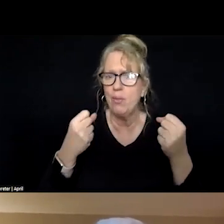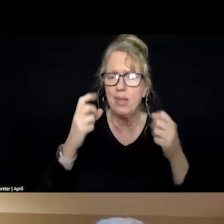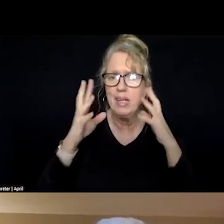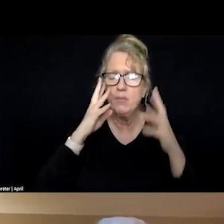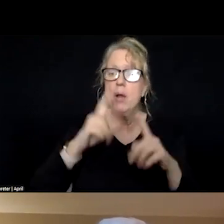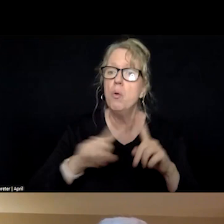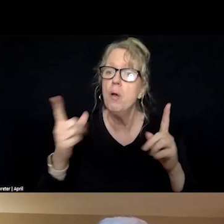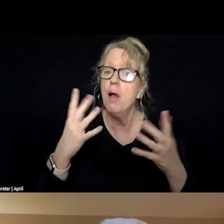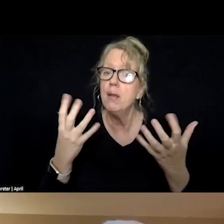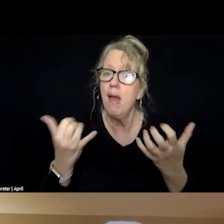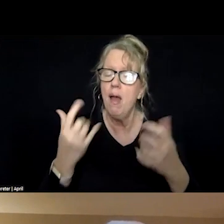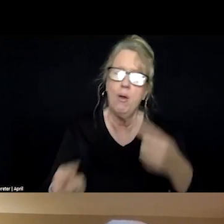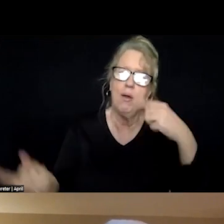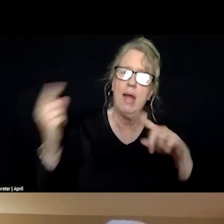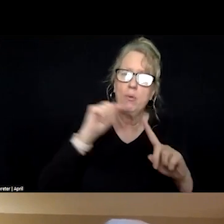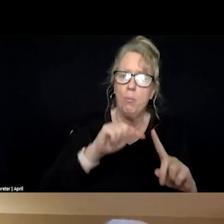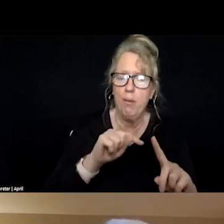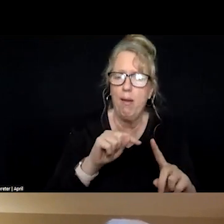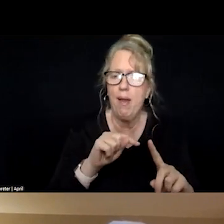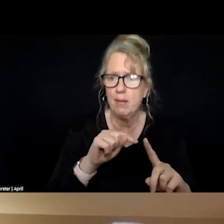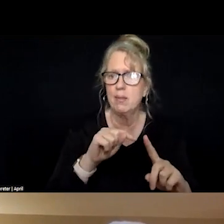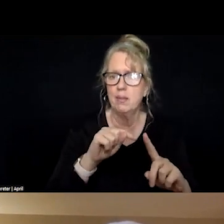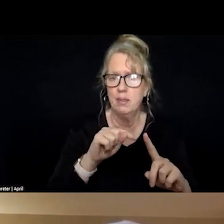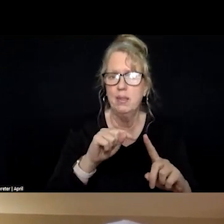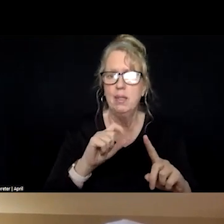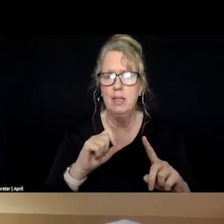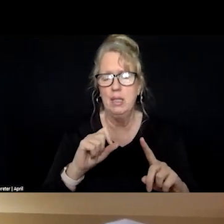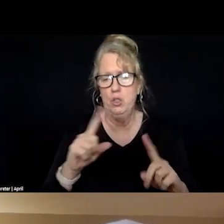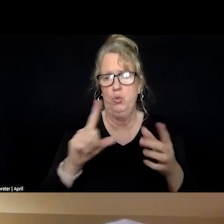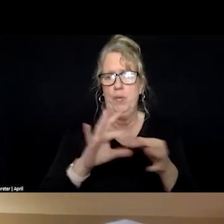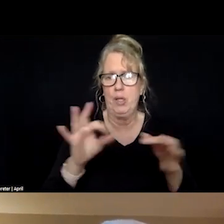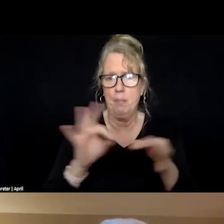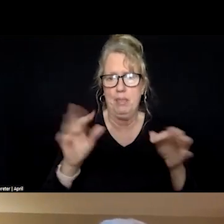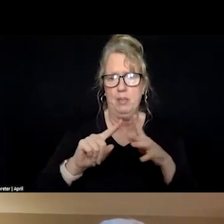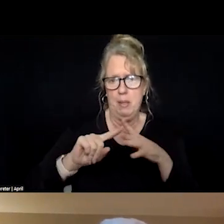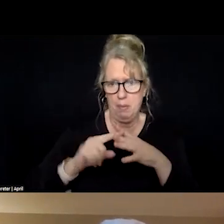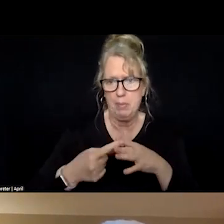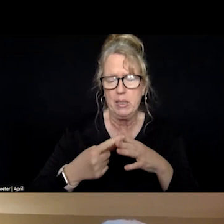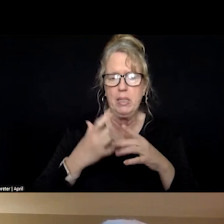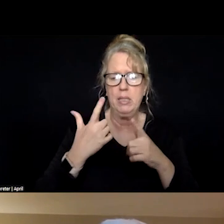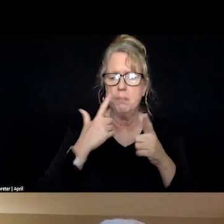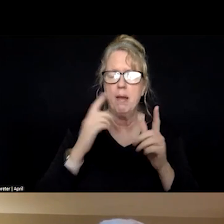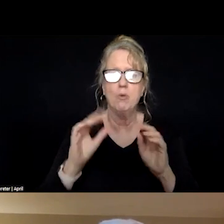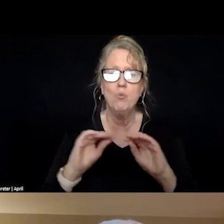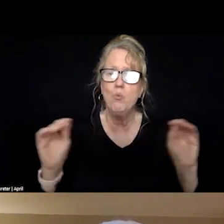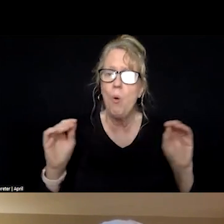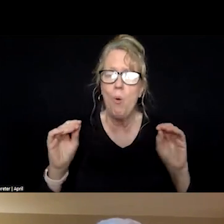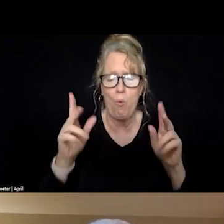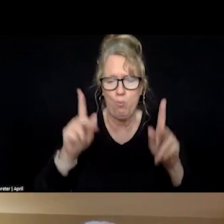I GO BACK TO THE COMMENTS AT THE BEGINNING THAT NO ONE SHOULD DIE